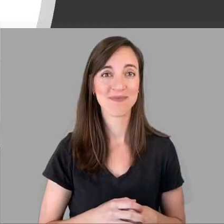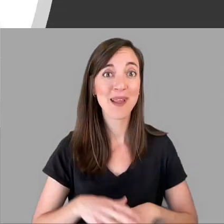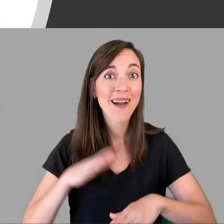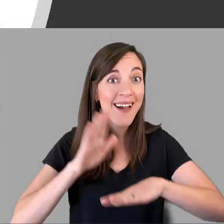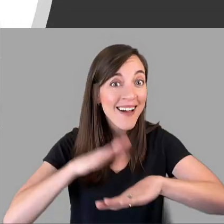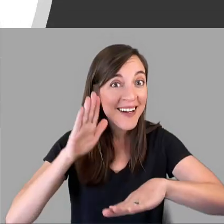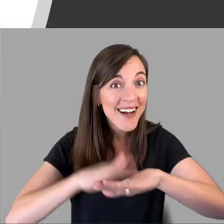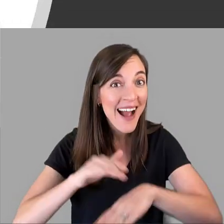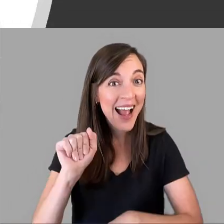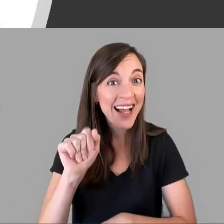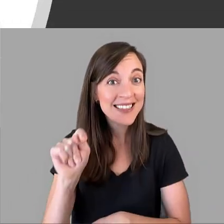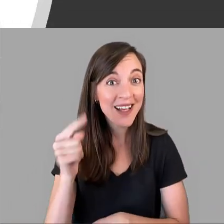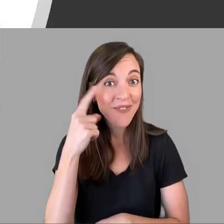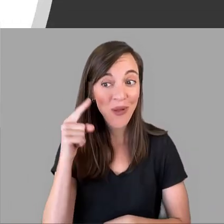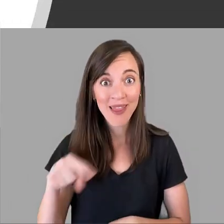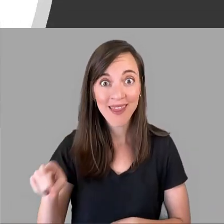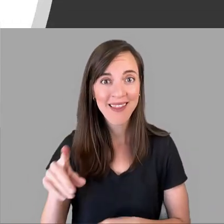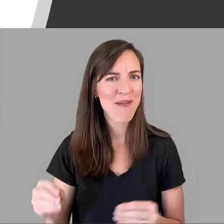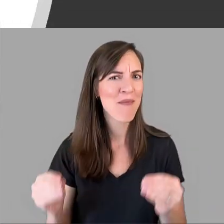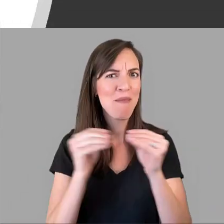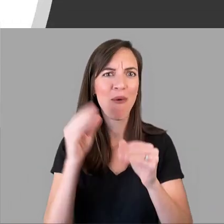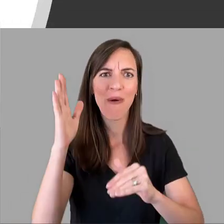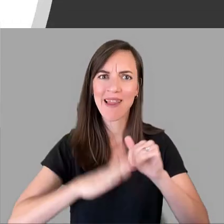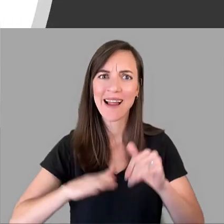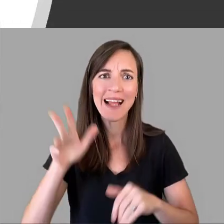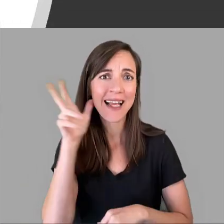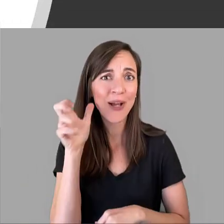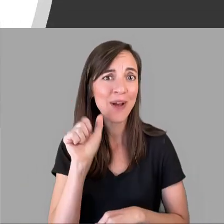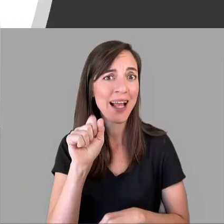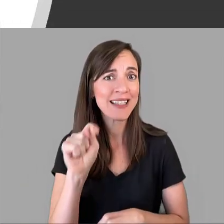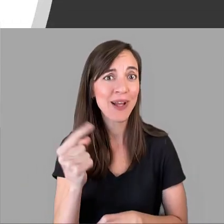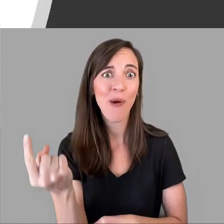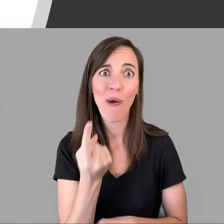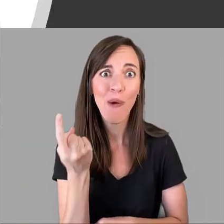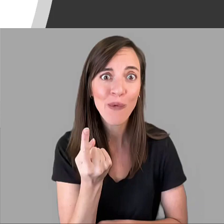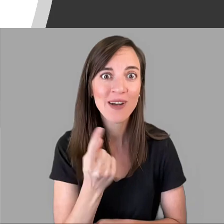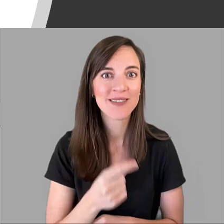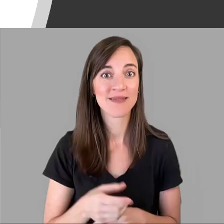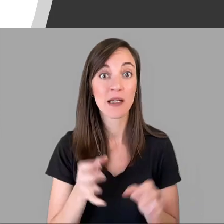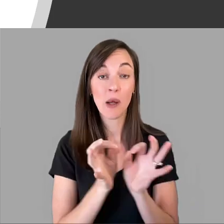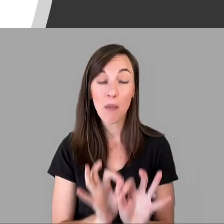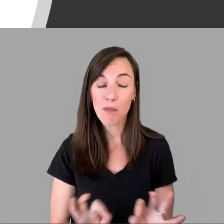Spoiler alert! AT for students who are DHH is more than just hearing AT!